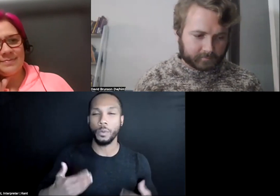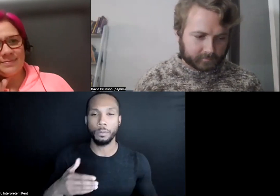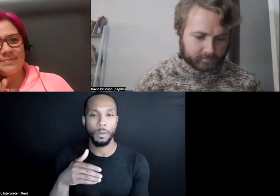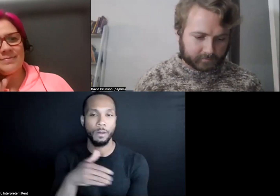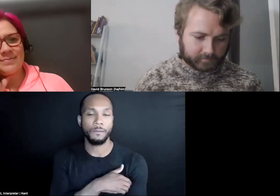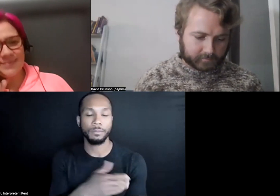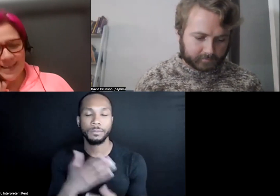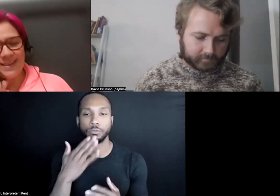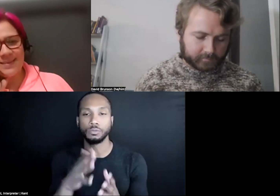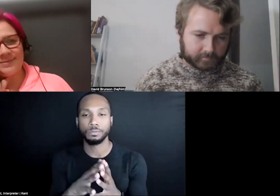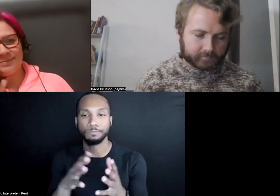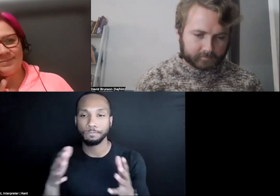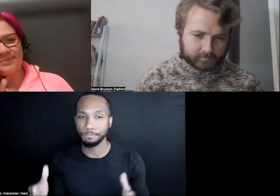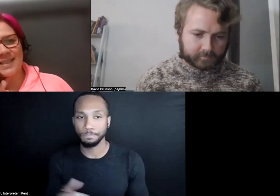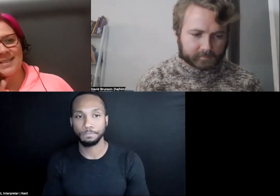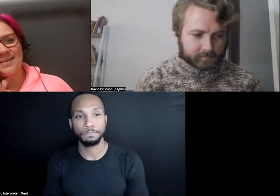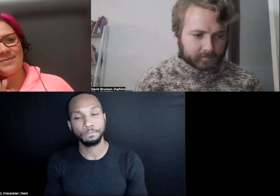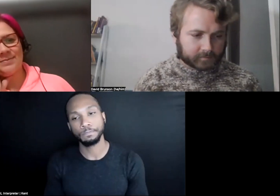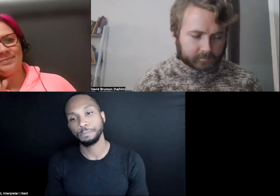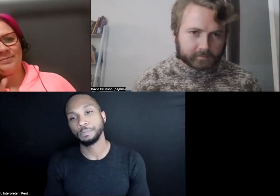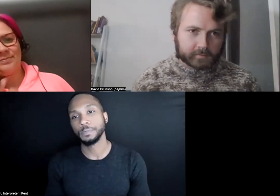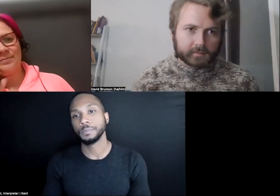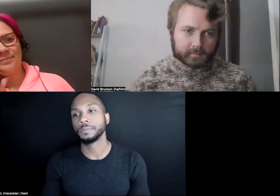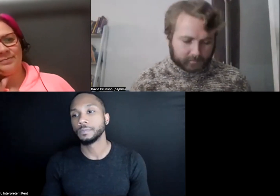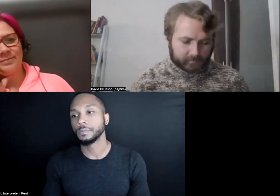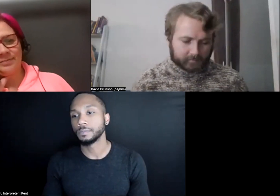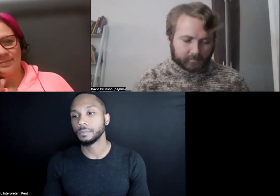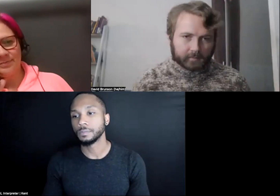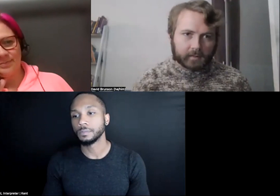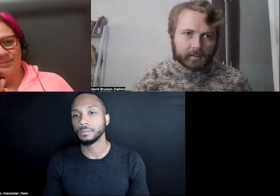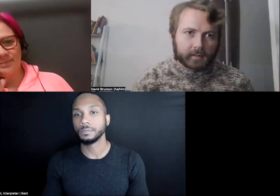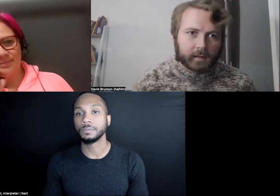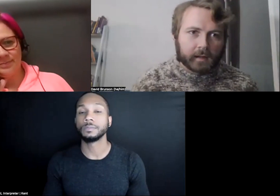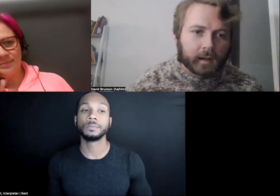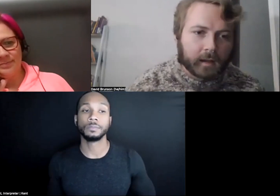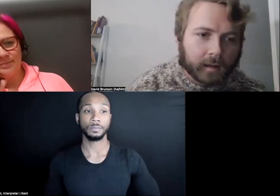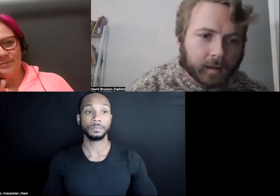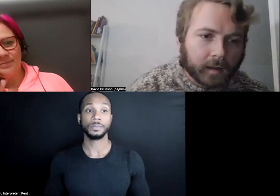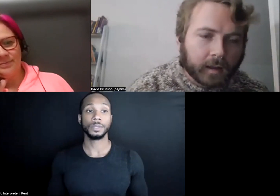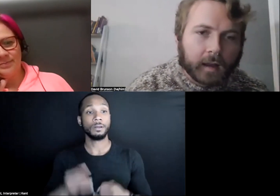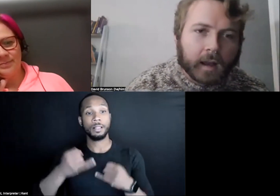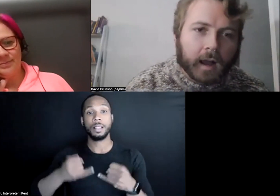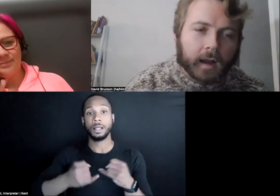Um, is that our…last reader? Are you going to read Julio’s?